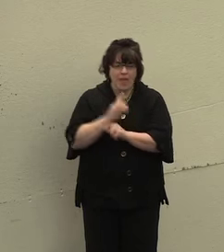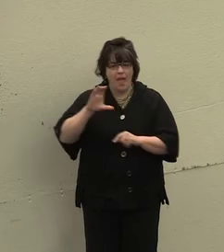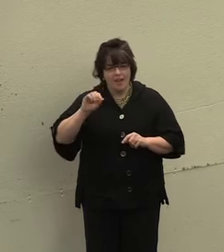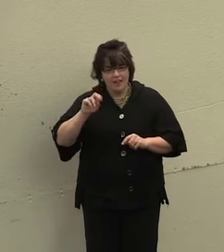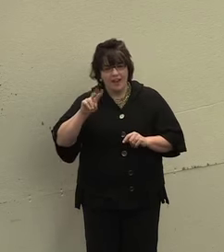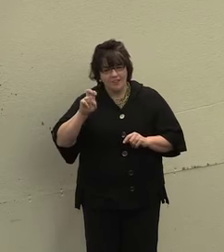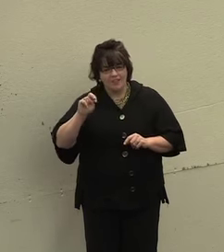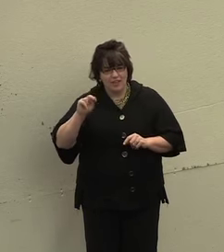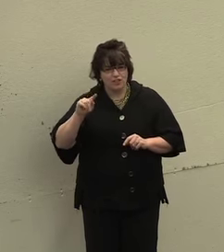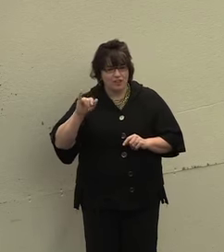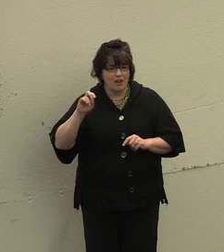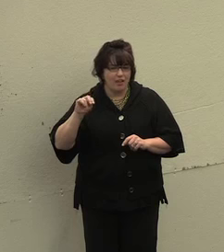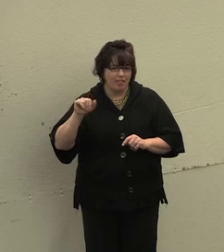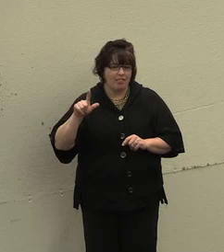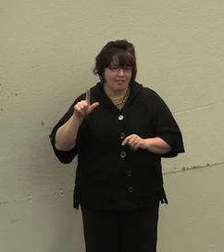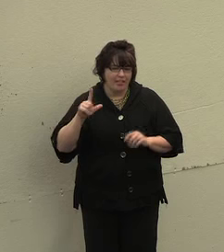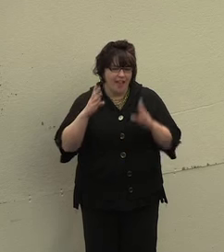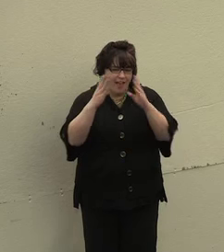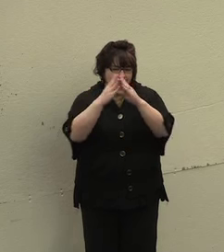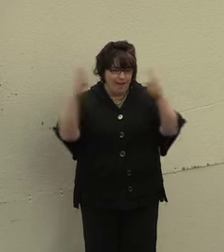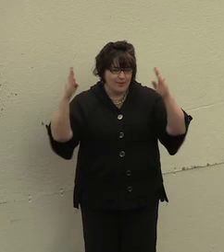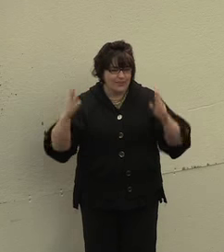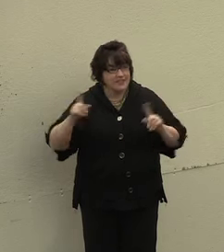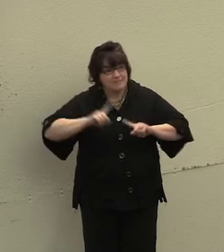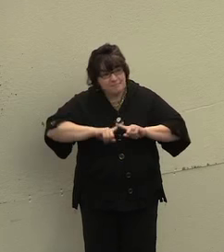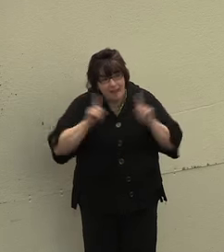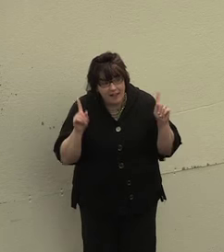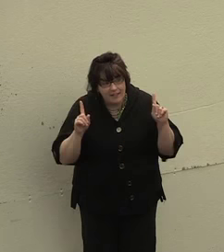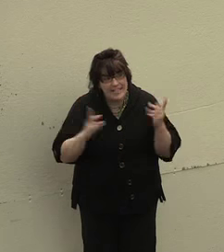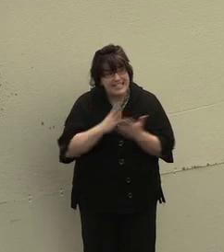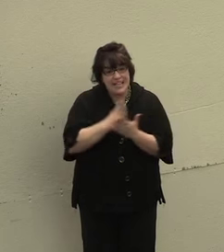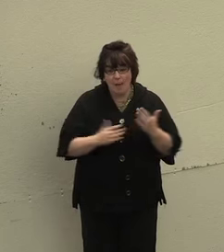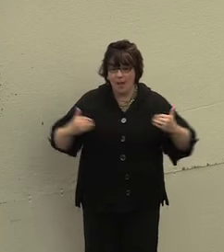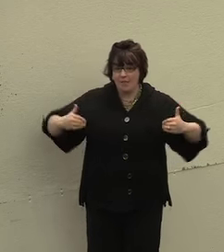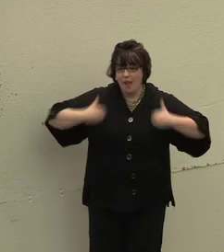But some of the-- especially younger generation like